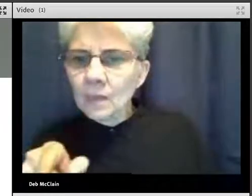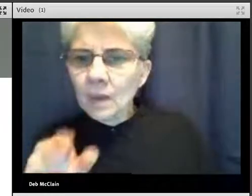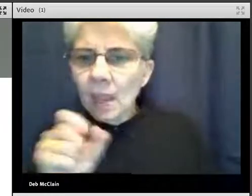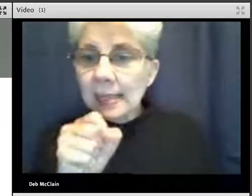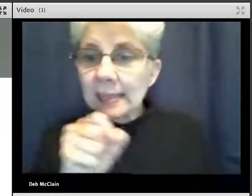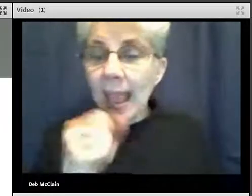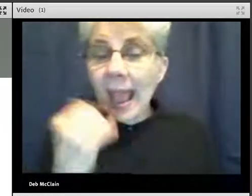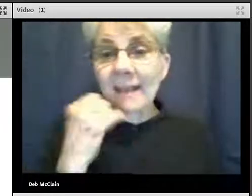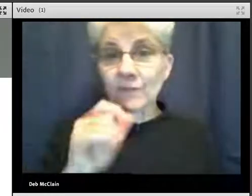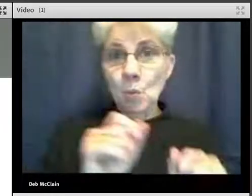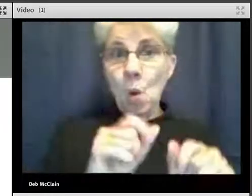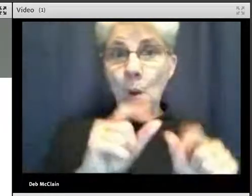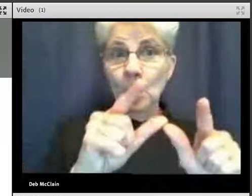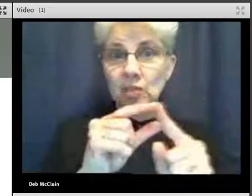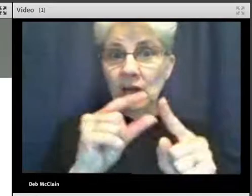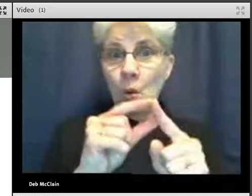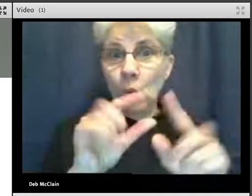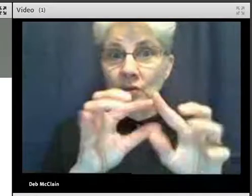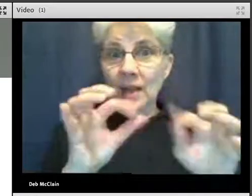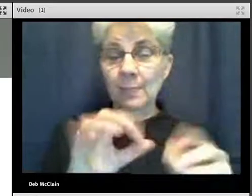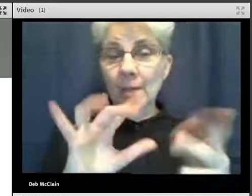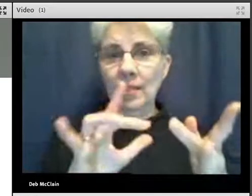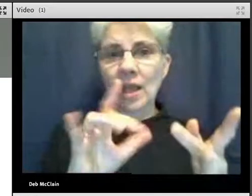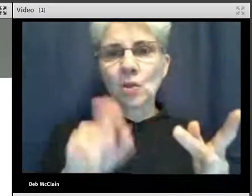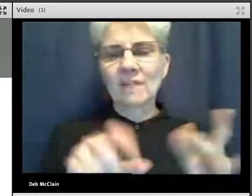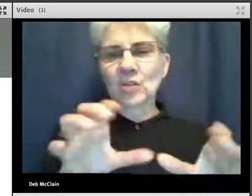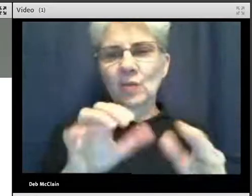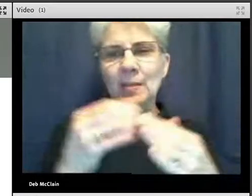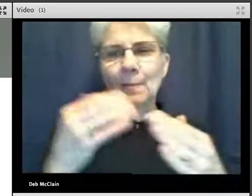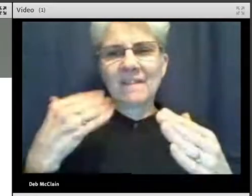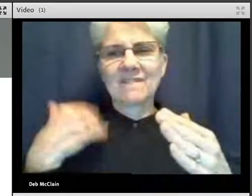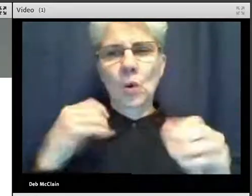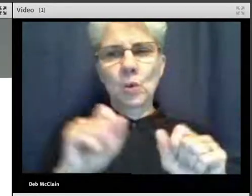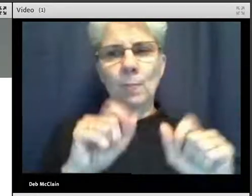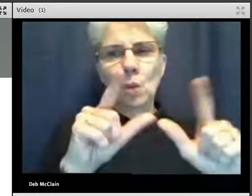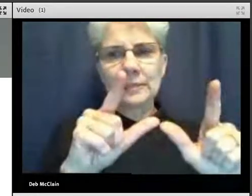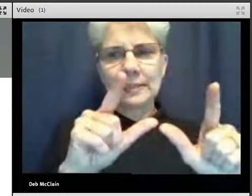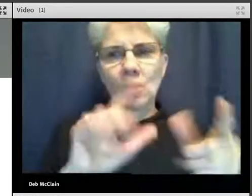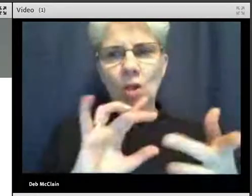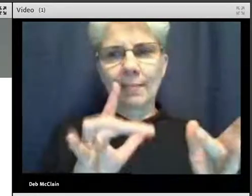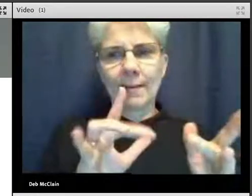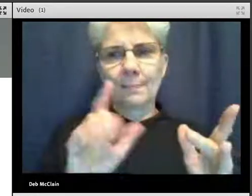Yes, if you were posting a Word document online, you need to do this before you post it online.